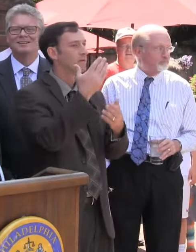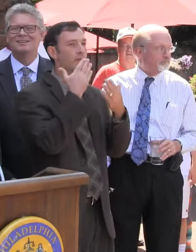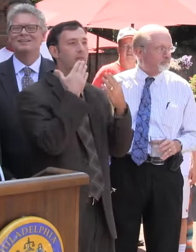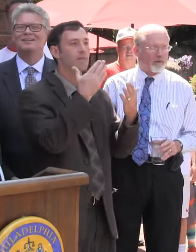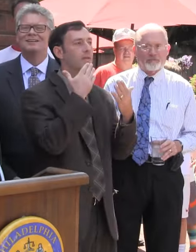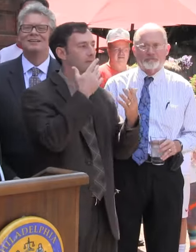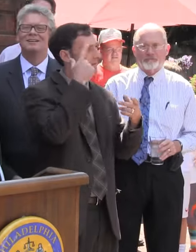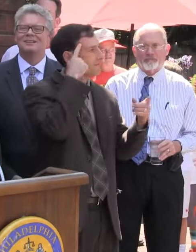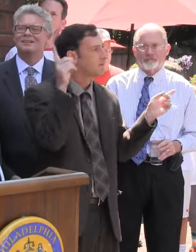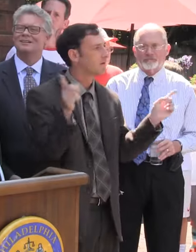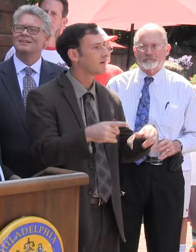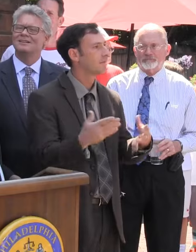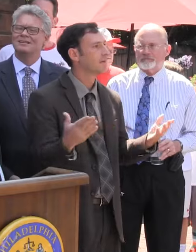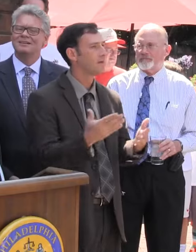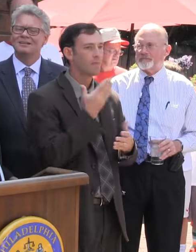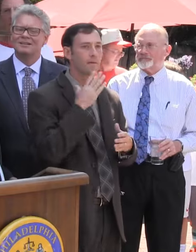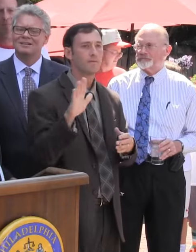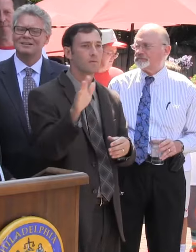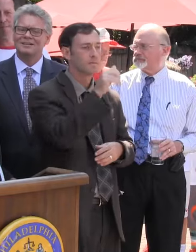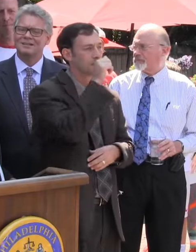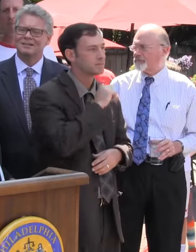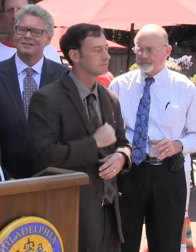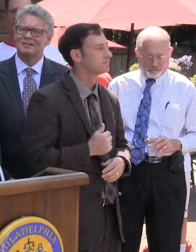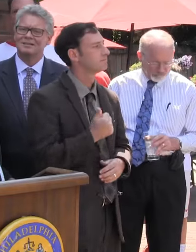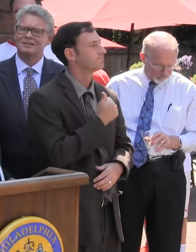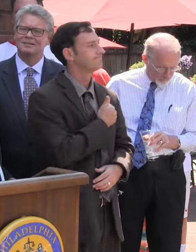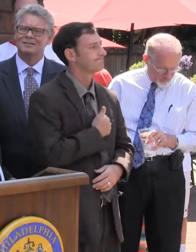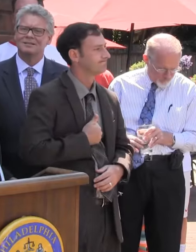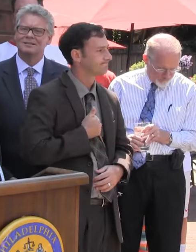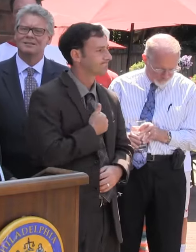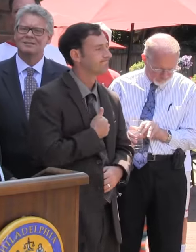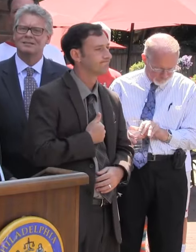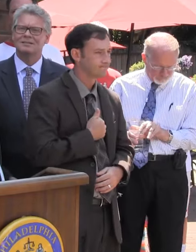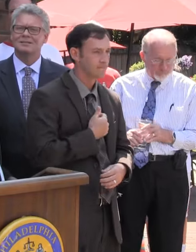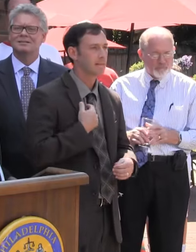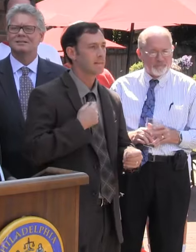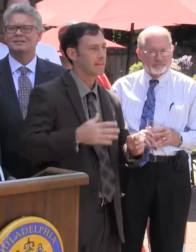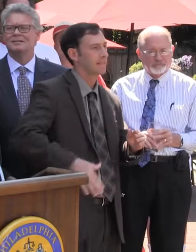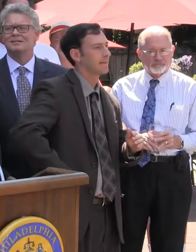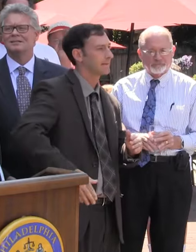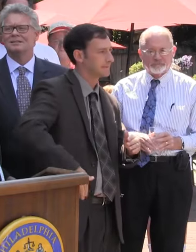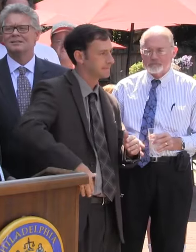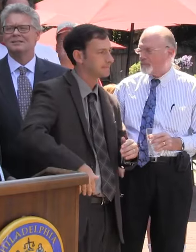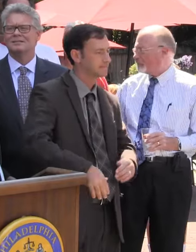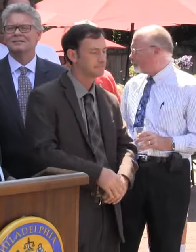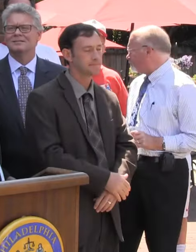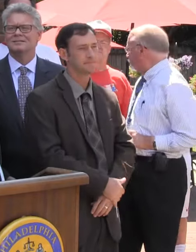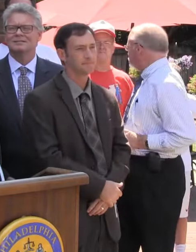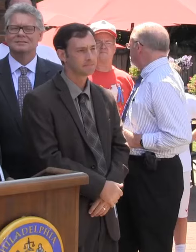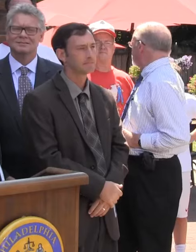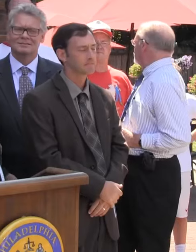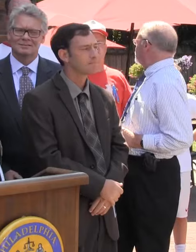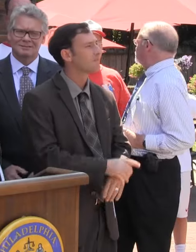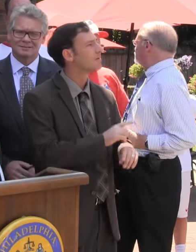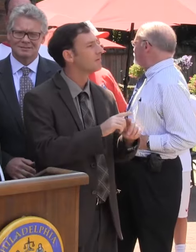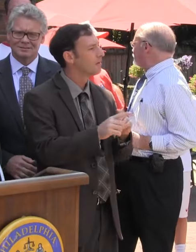being here, thank you for your patience, I apologize for running late, but always always